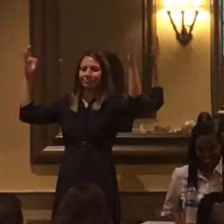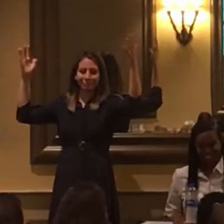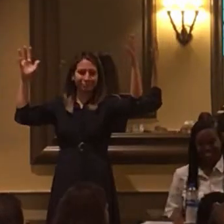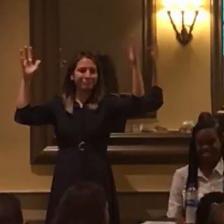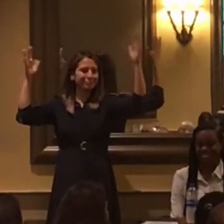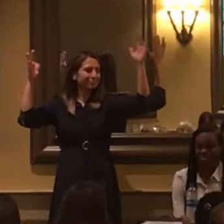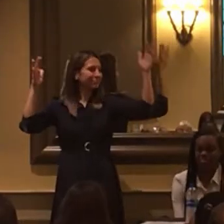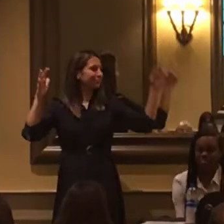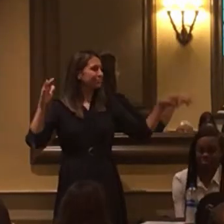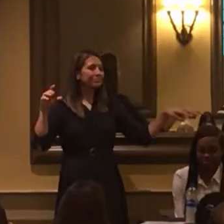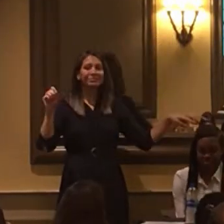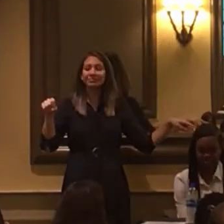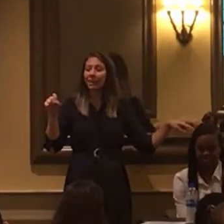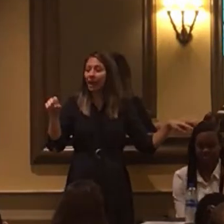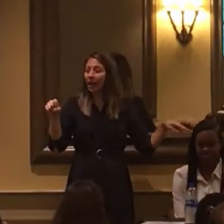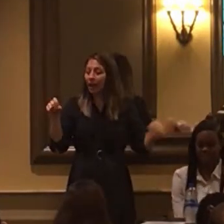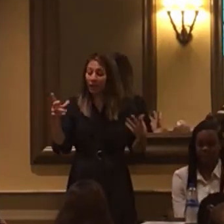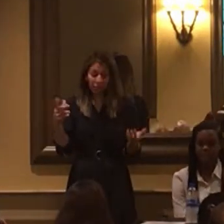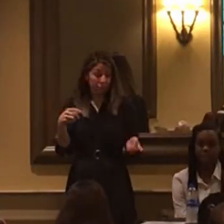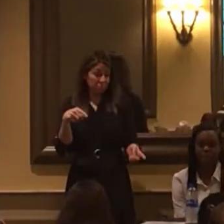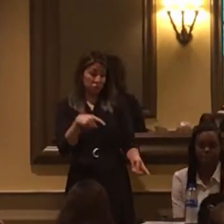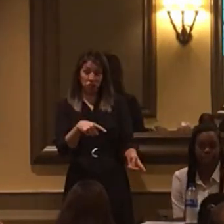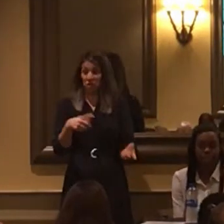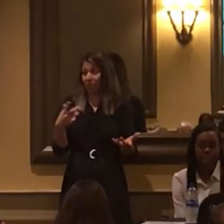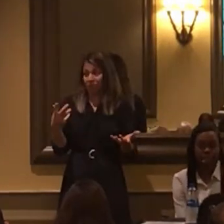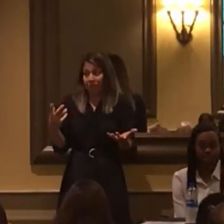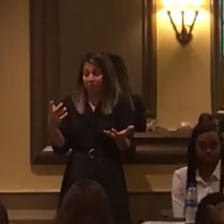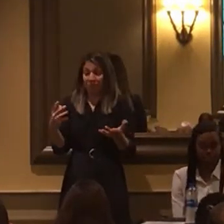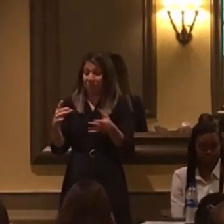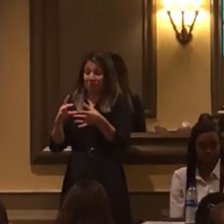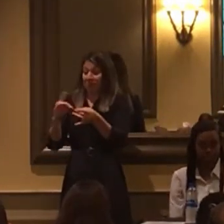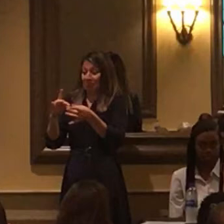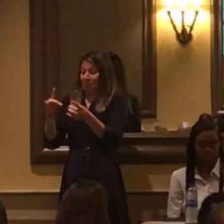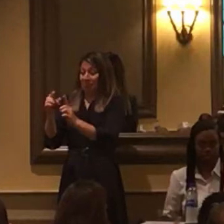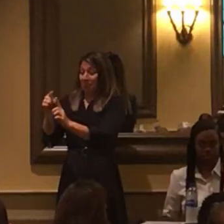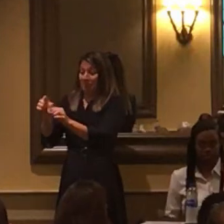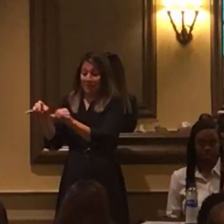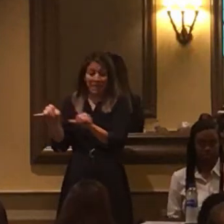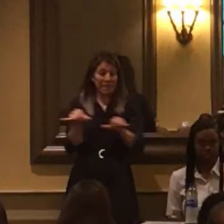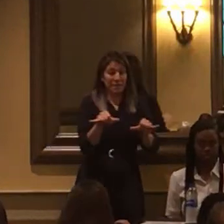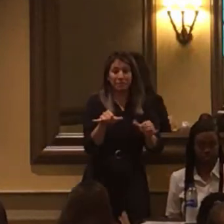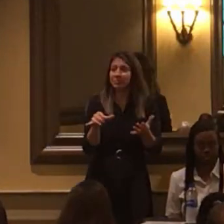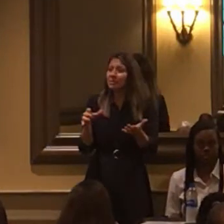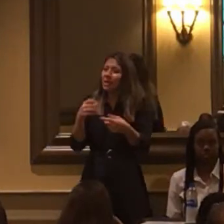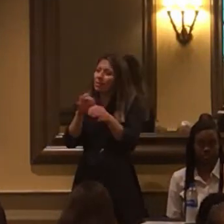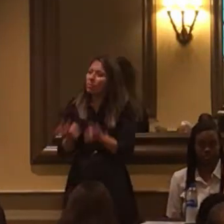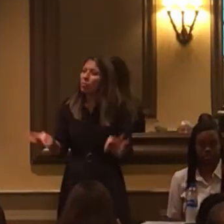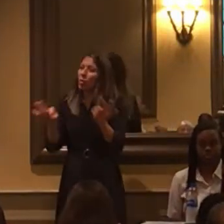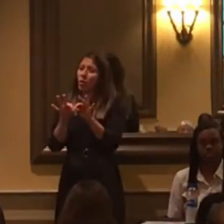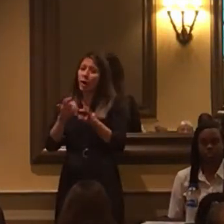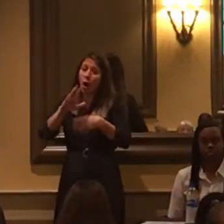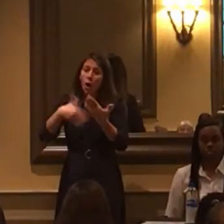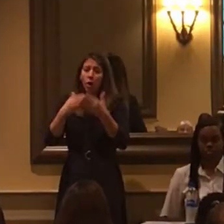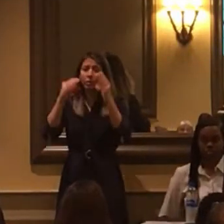Yeah, I think she is pretty much speaks for all of us. Just like have the teachers know what our accommodations are. Like understand us